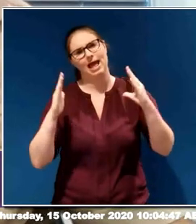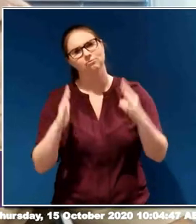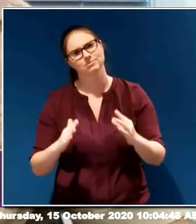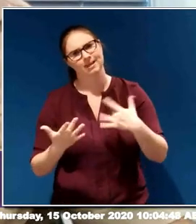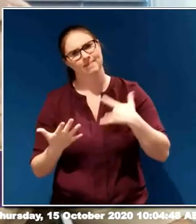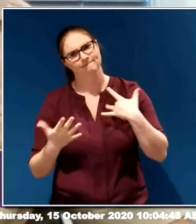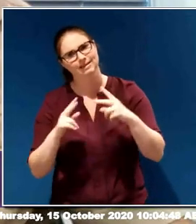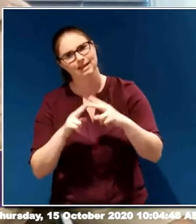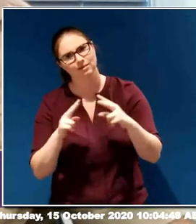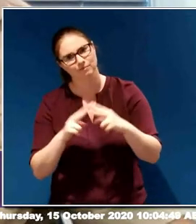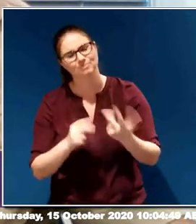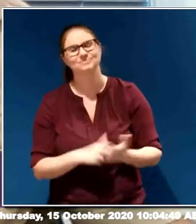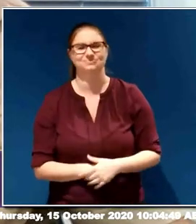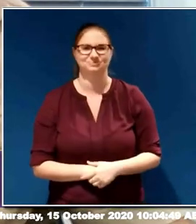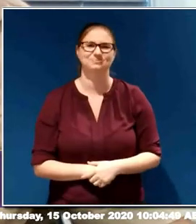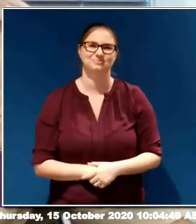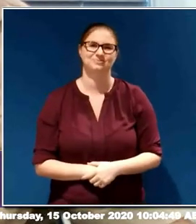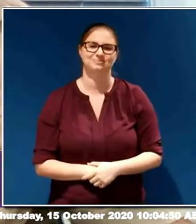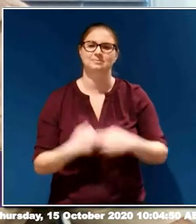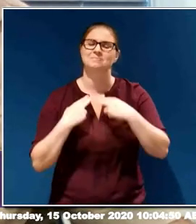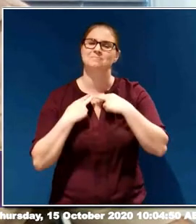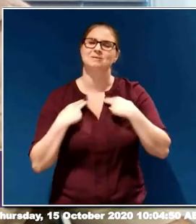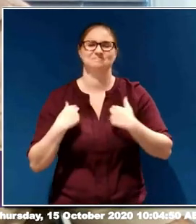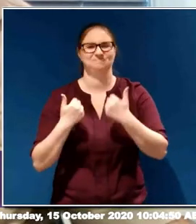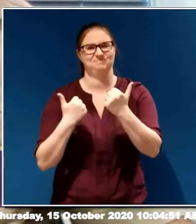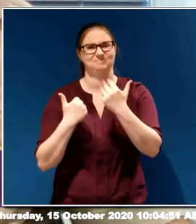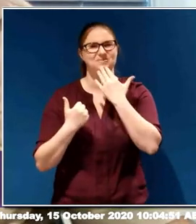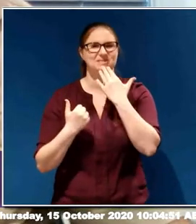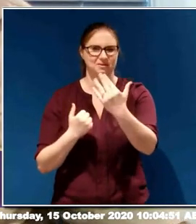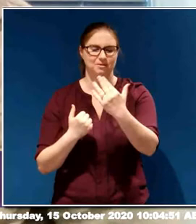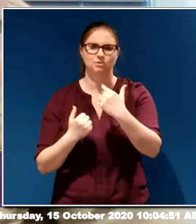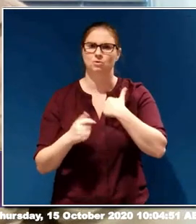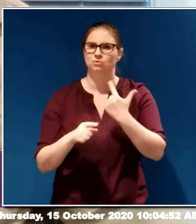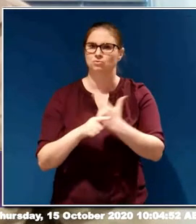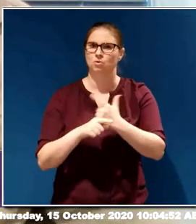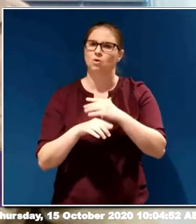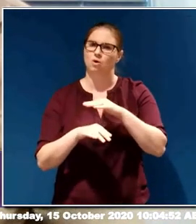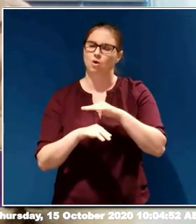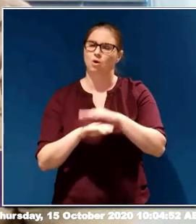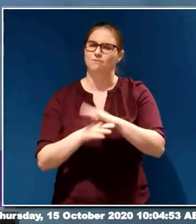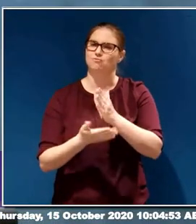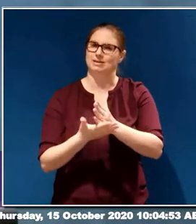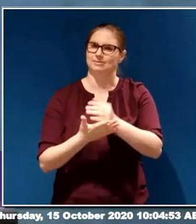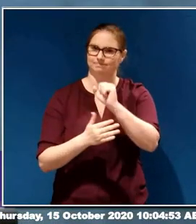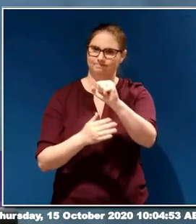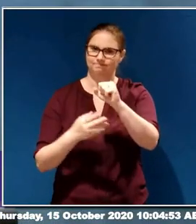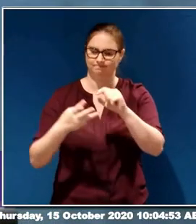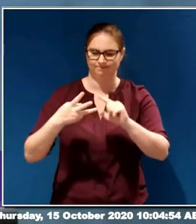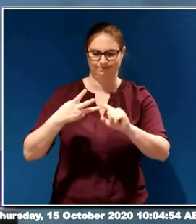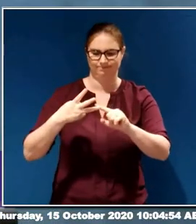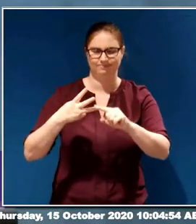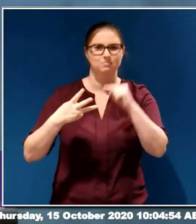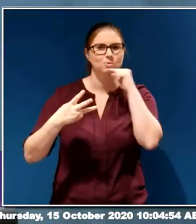We're here today to talk about your son Jack in large part. I understand you received a text message from him this morning.